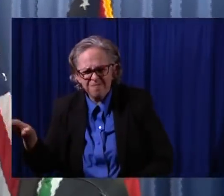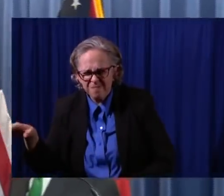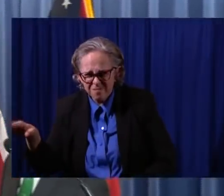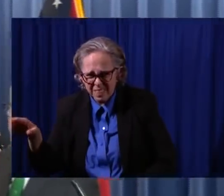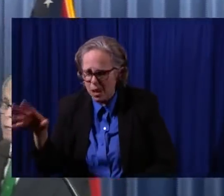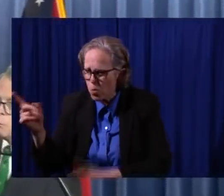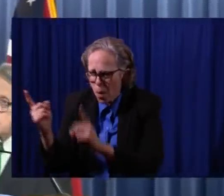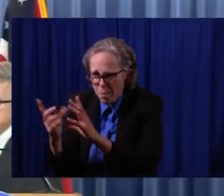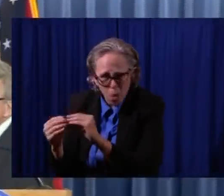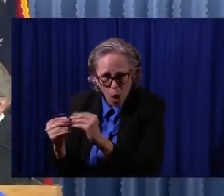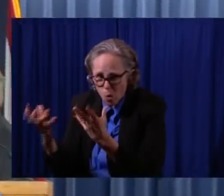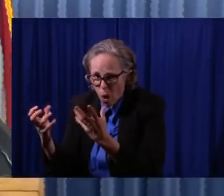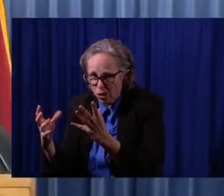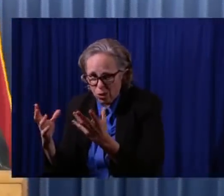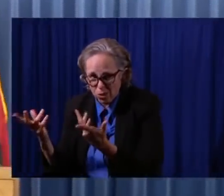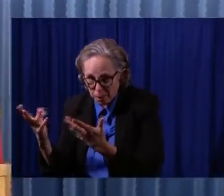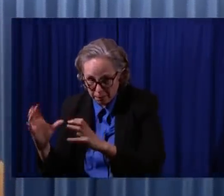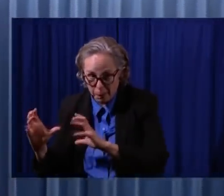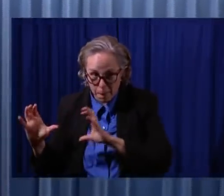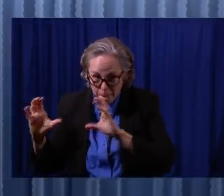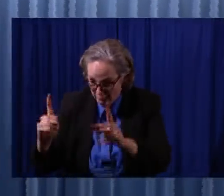AND, THROUGH ALL OF THIS WE'VE